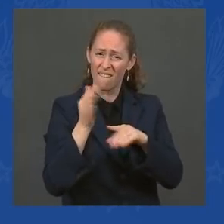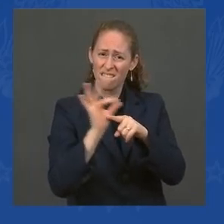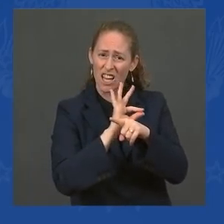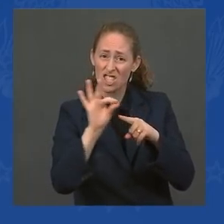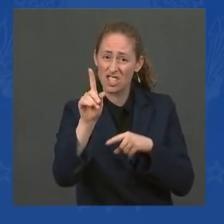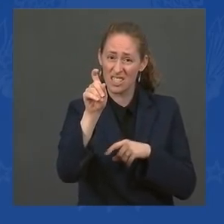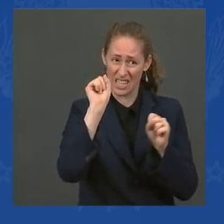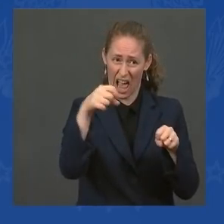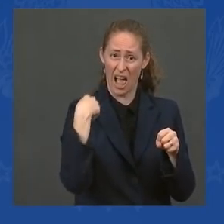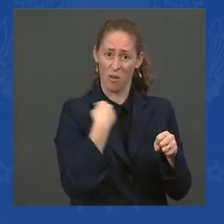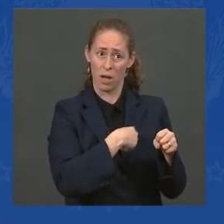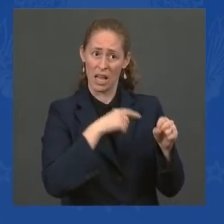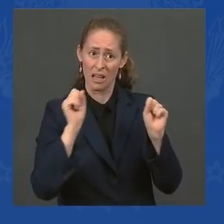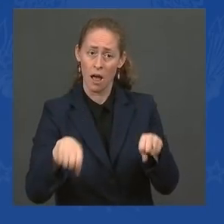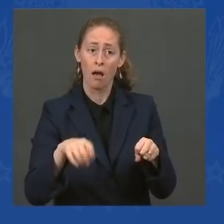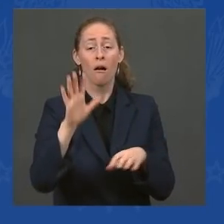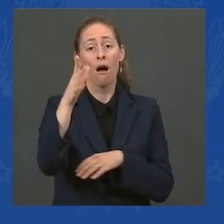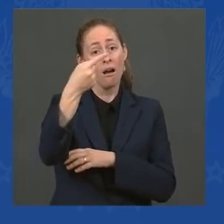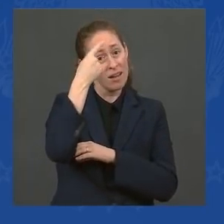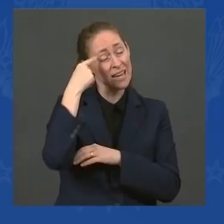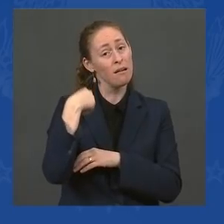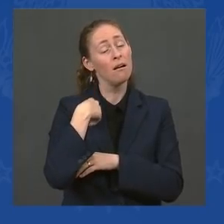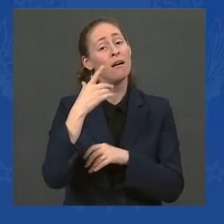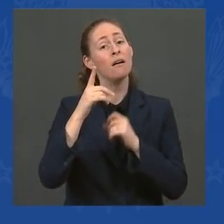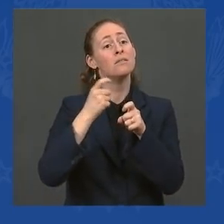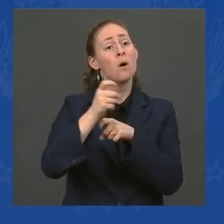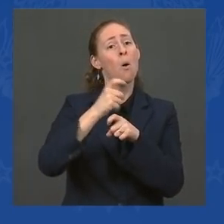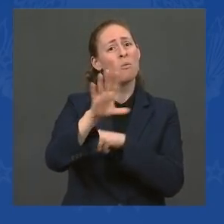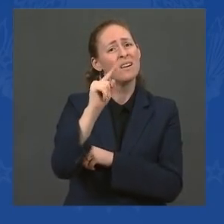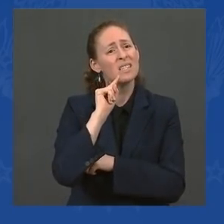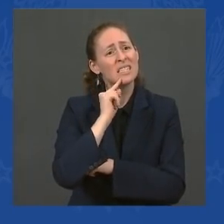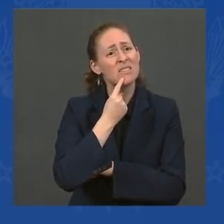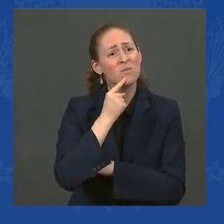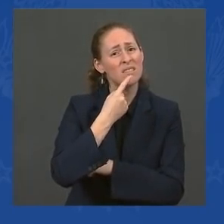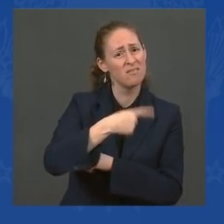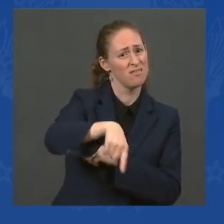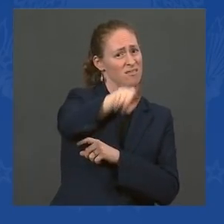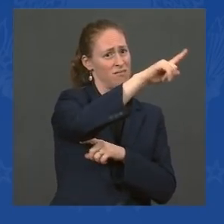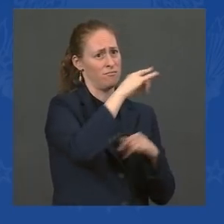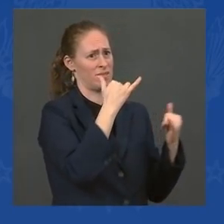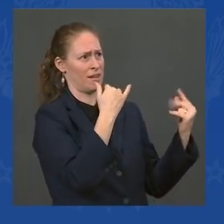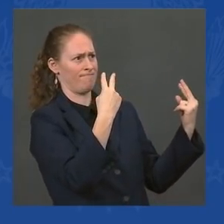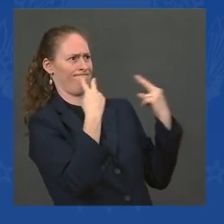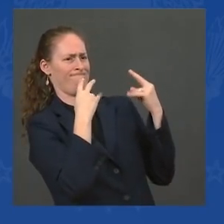and I'm not exaggerating this; all of you deal internationally. There's a great debate going on on whether or not,